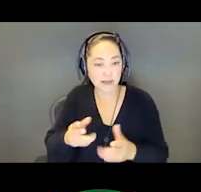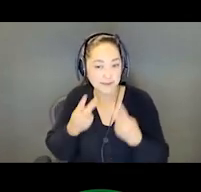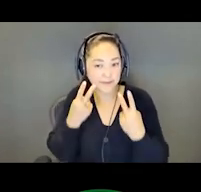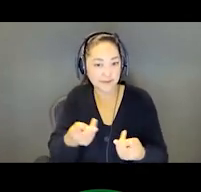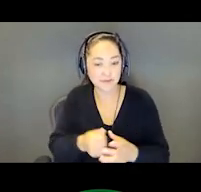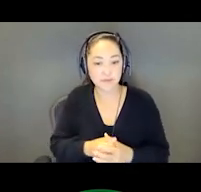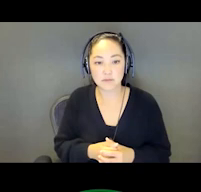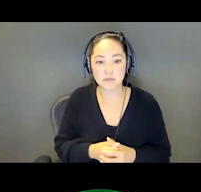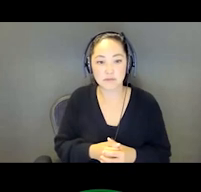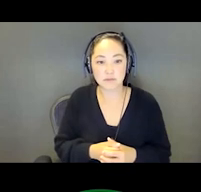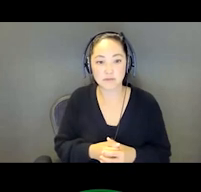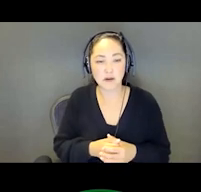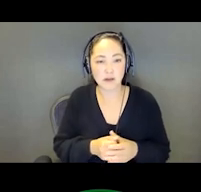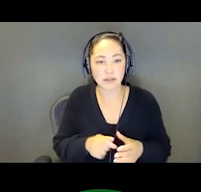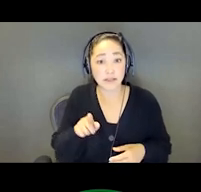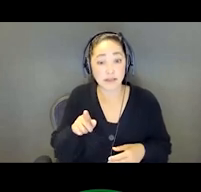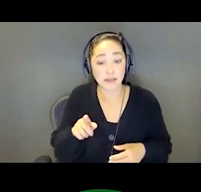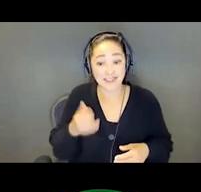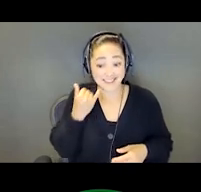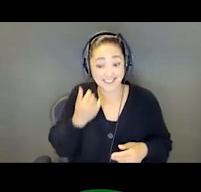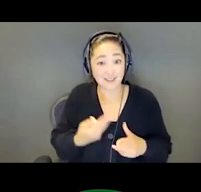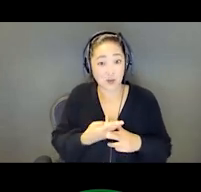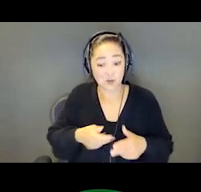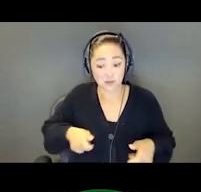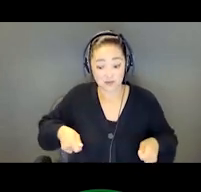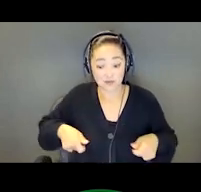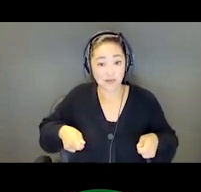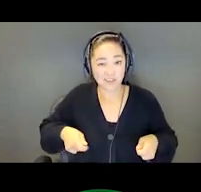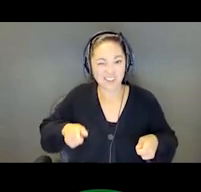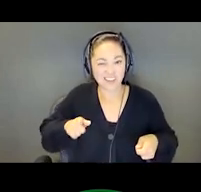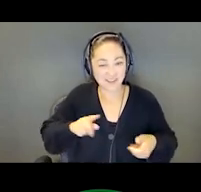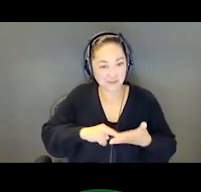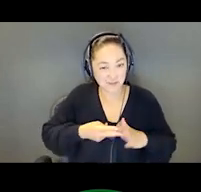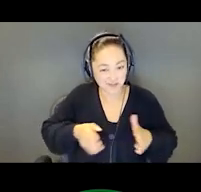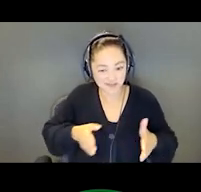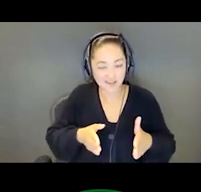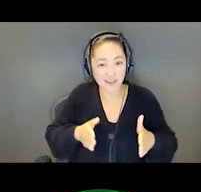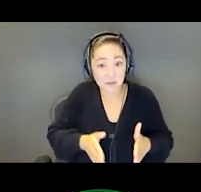How wide does a trail need to be to use a CARDUS trail? So I guess how wide is the wheelchair?